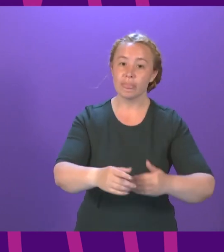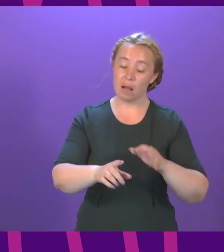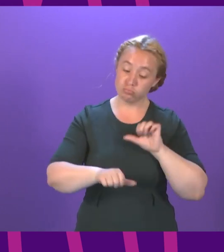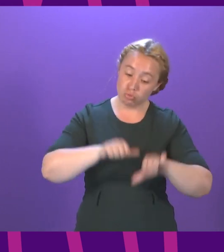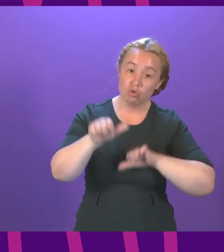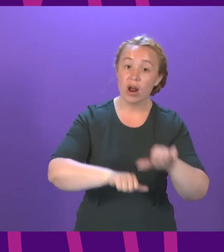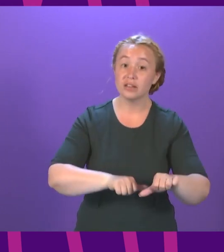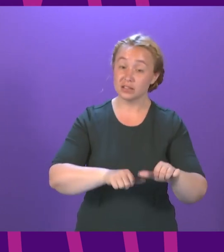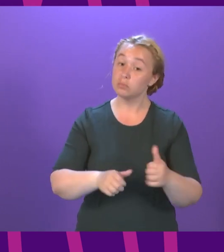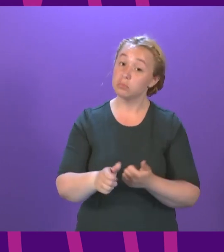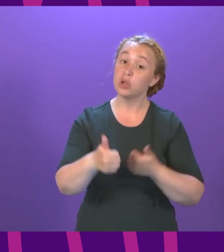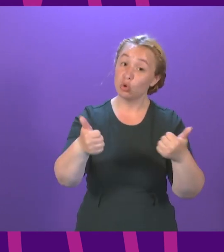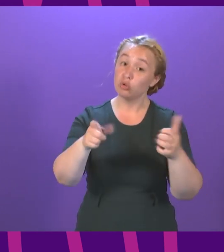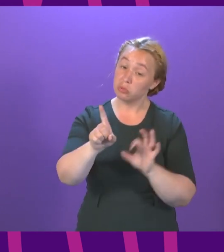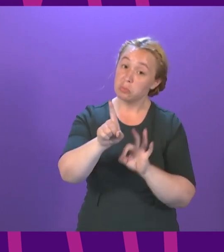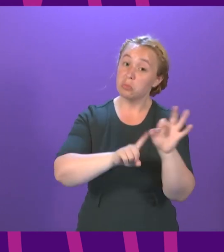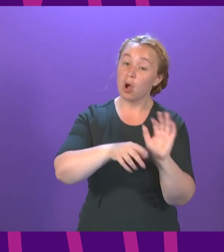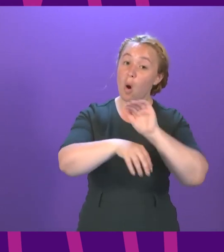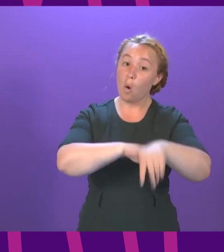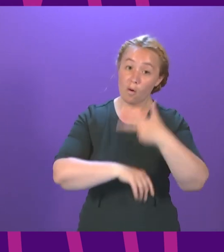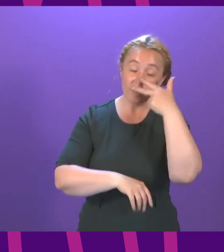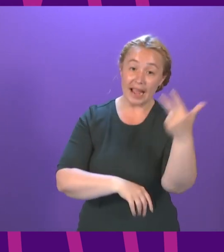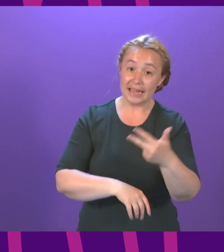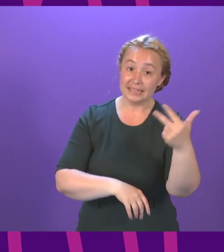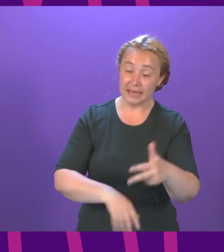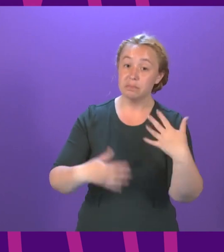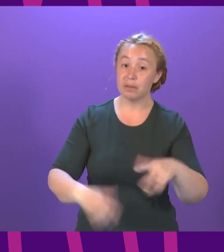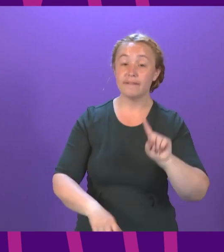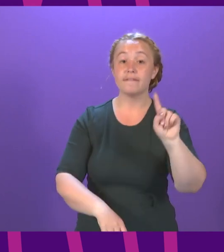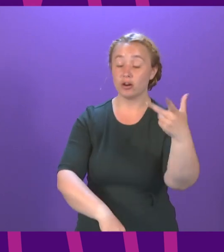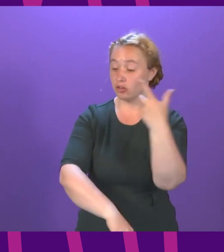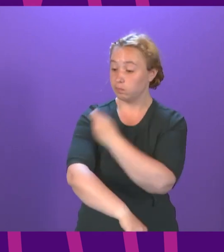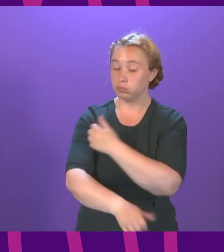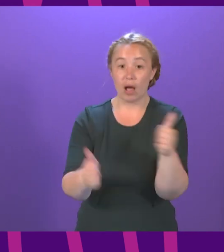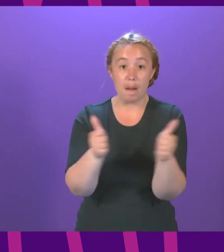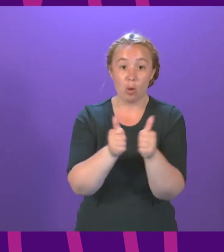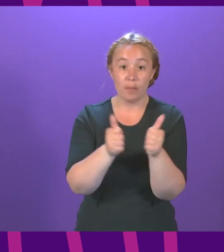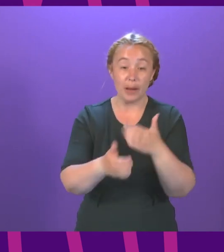on that. All over-18s now have at least their first dose appointment scheduled and will have